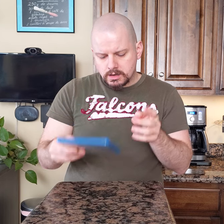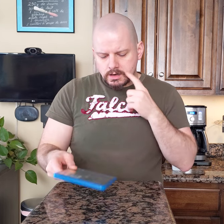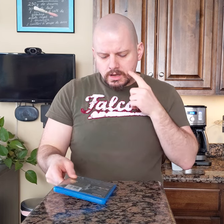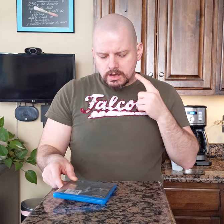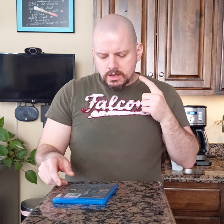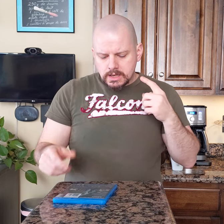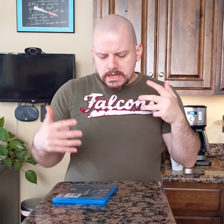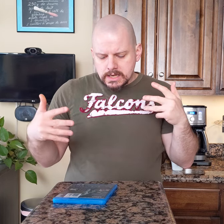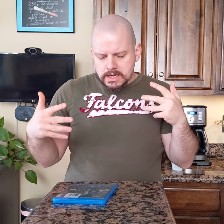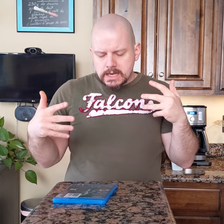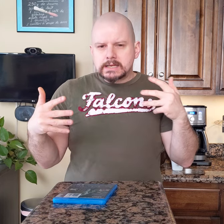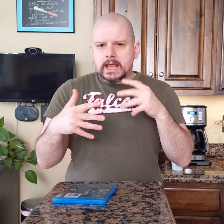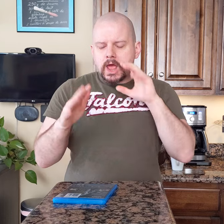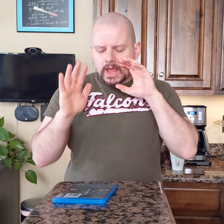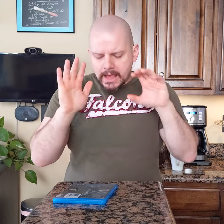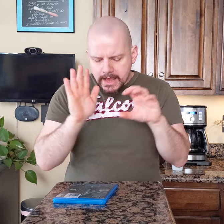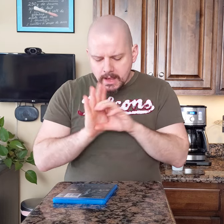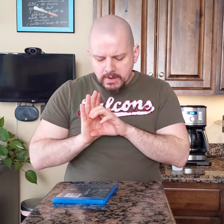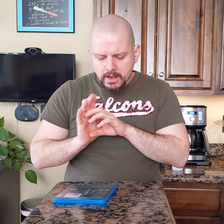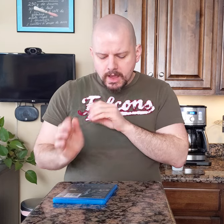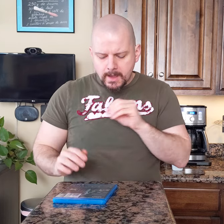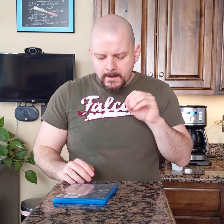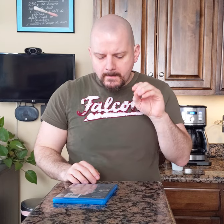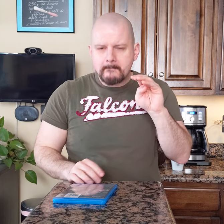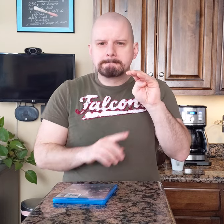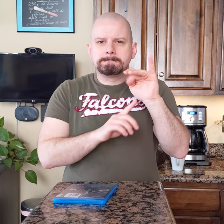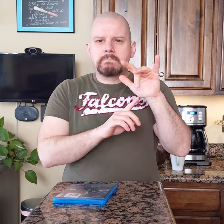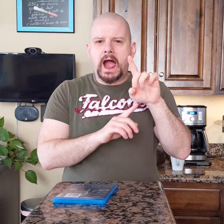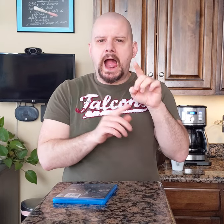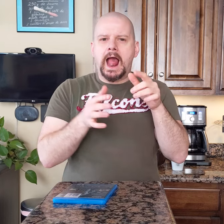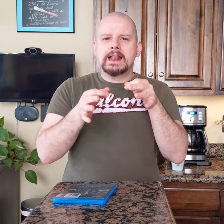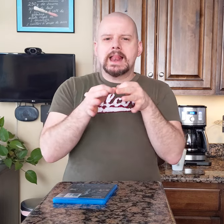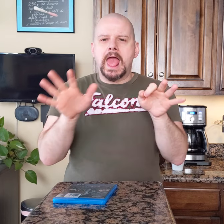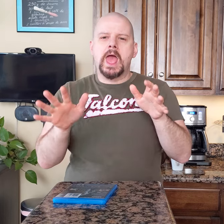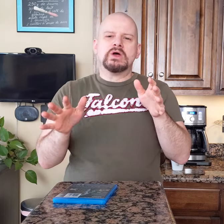of the scary images and mild languages --